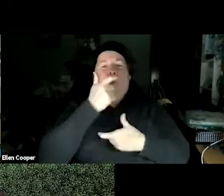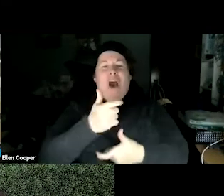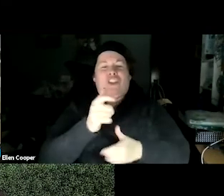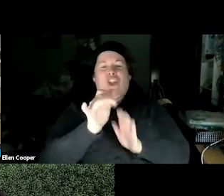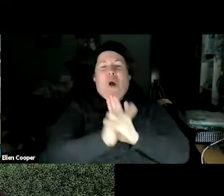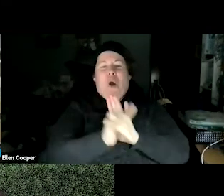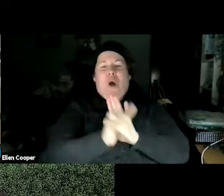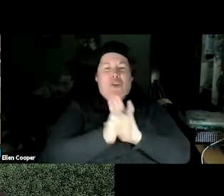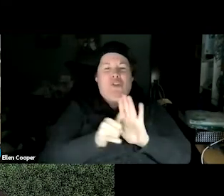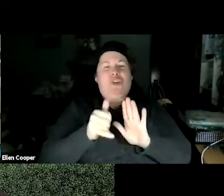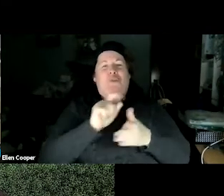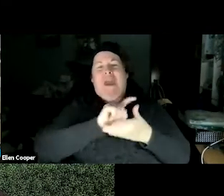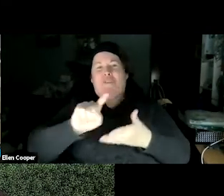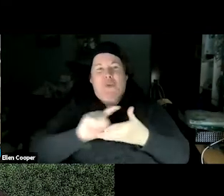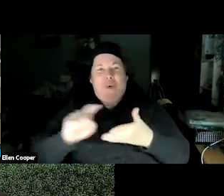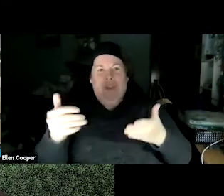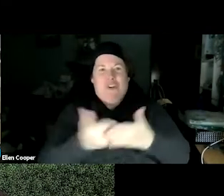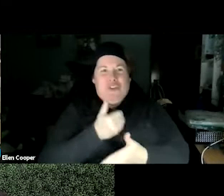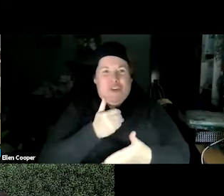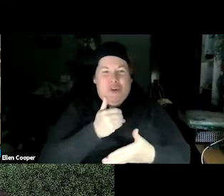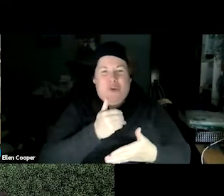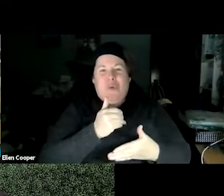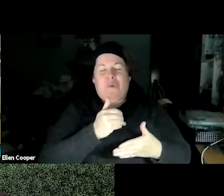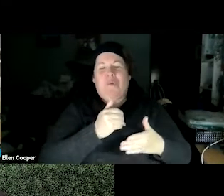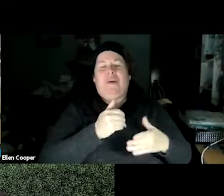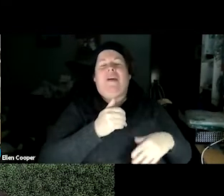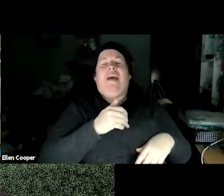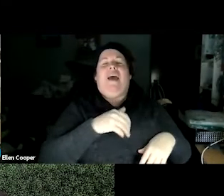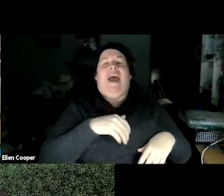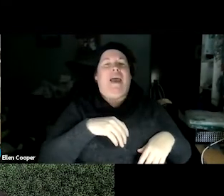Rick Mislan: And I senior stuff with healthcare incidents, obviously,